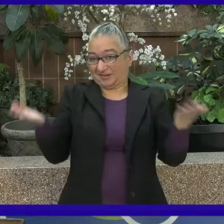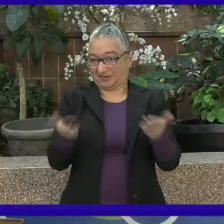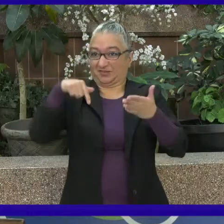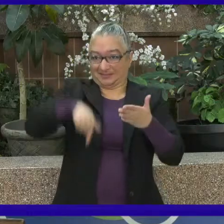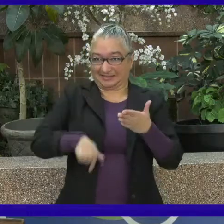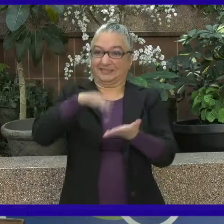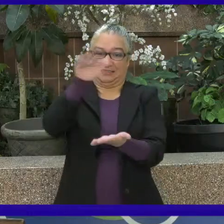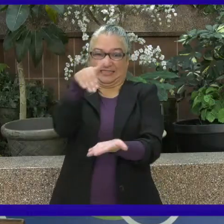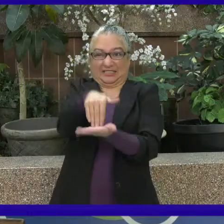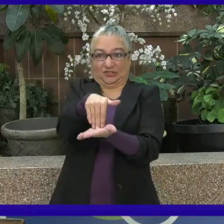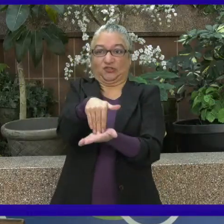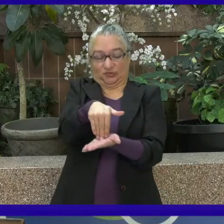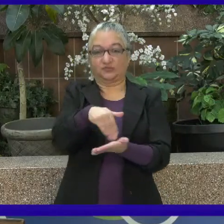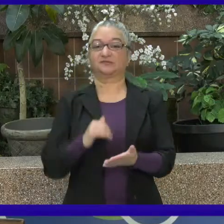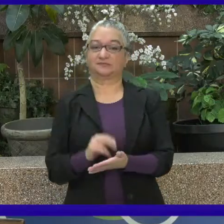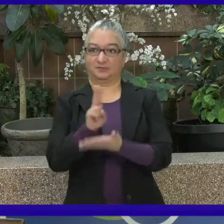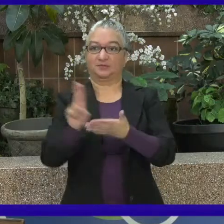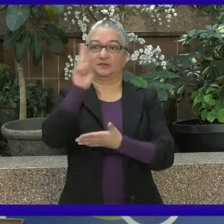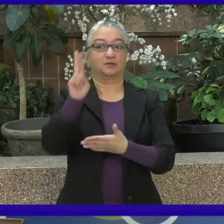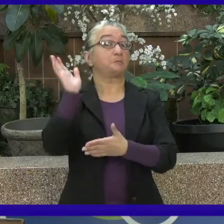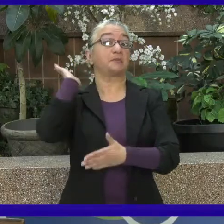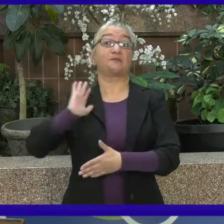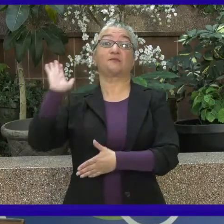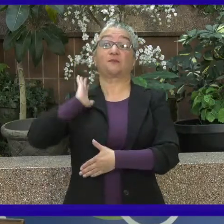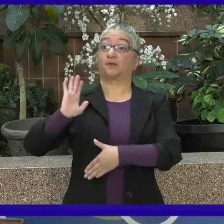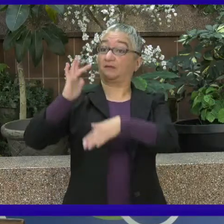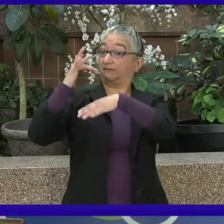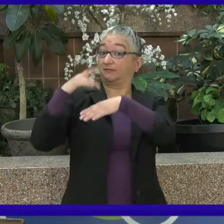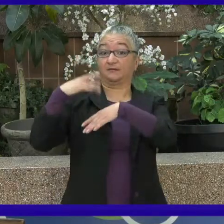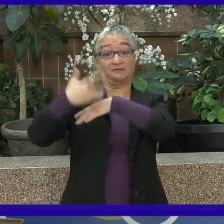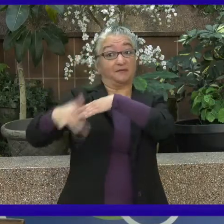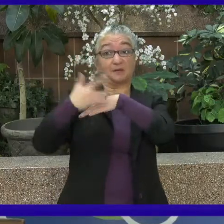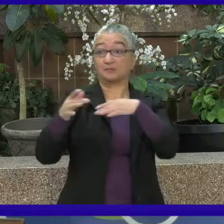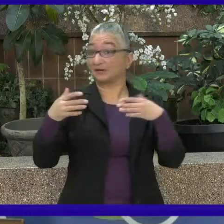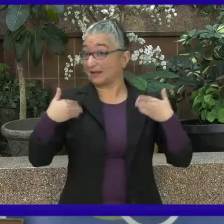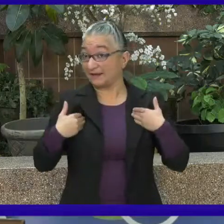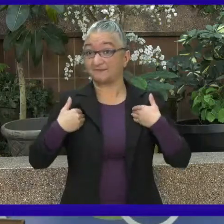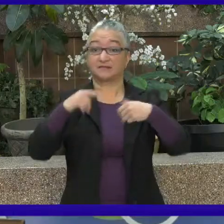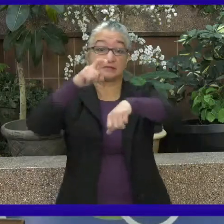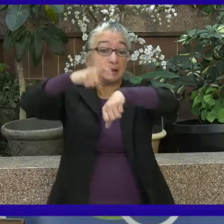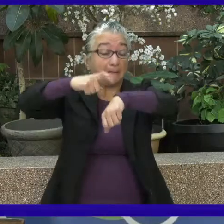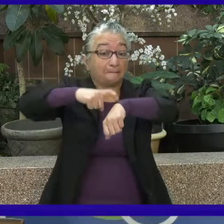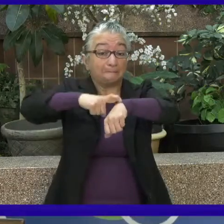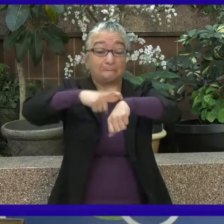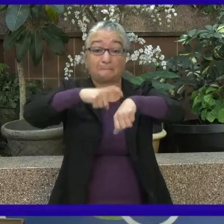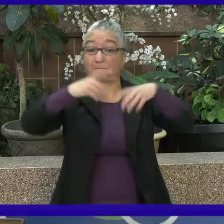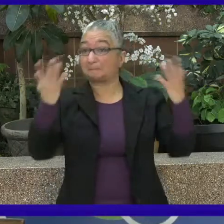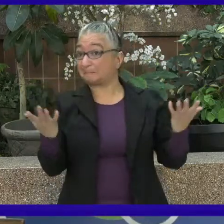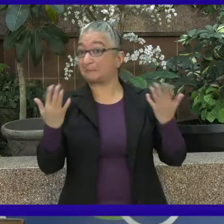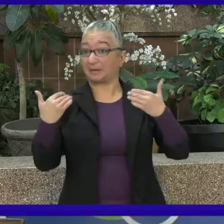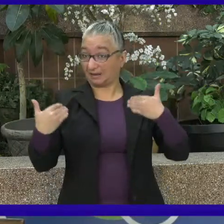we had the space we had the freezers which was if you recall a year ago was an issue um and we